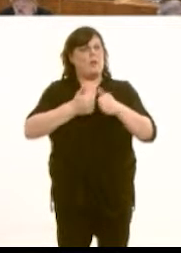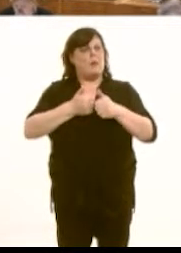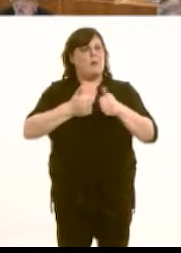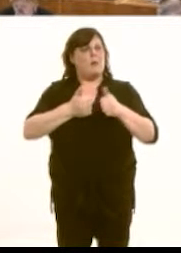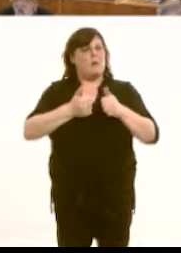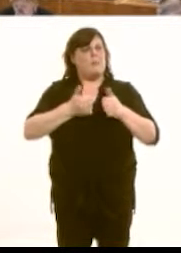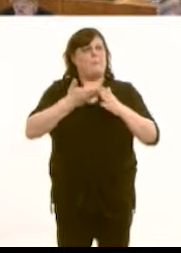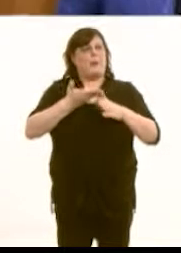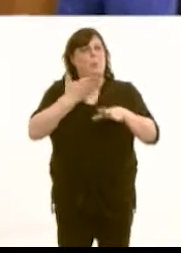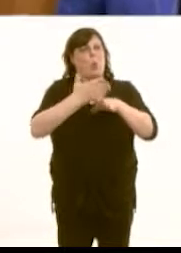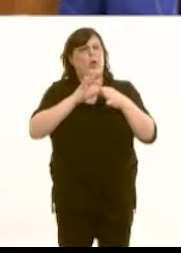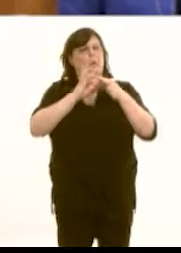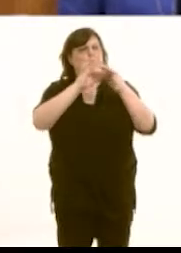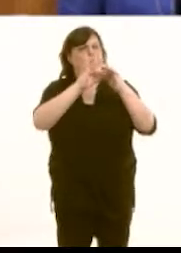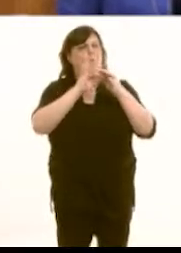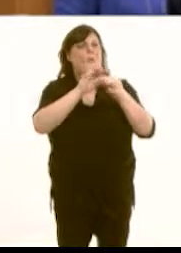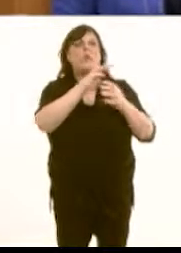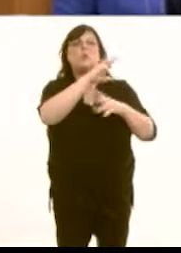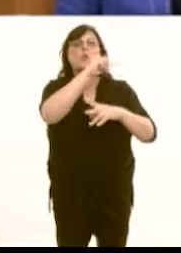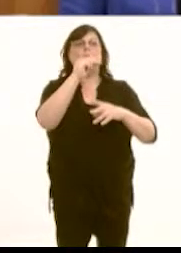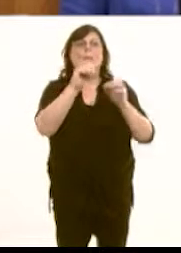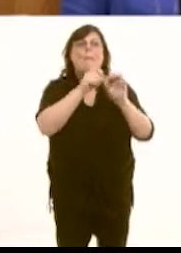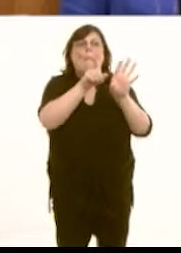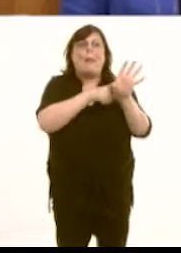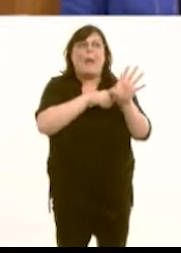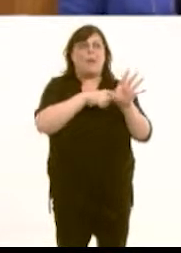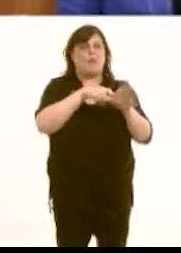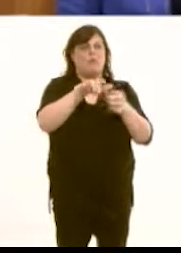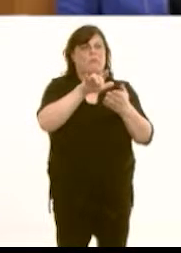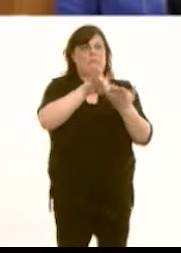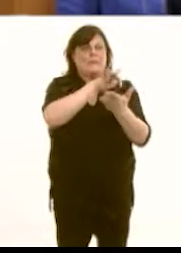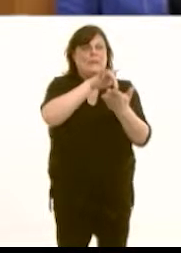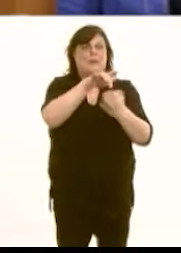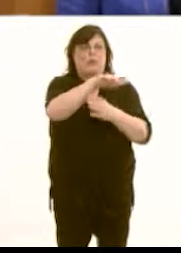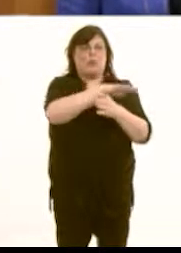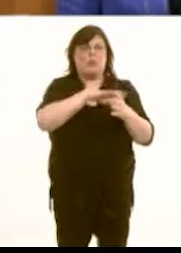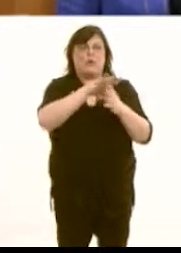been working together with the local authorities, and the evidence of that is the bid itself, of course.